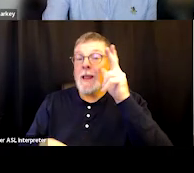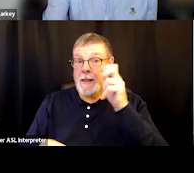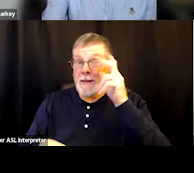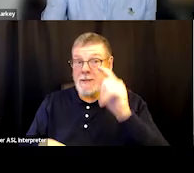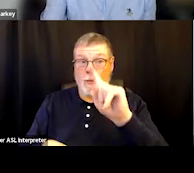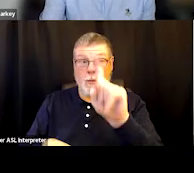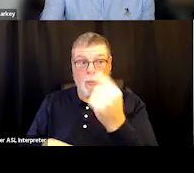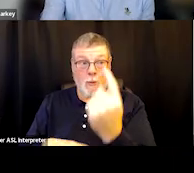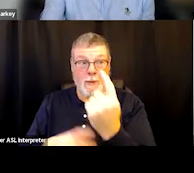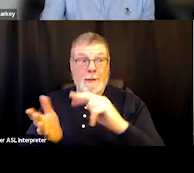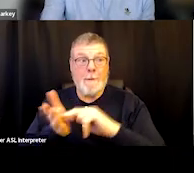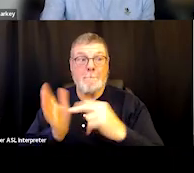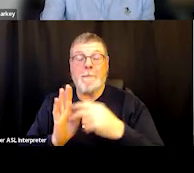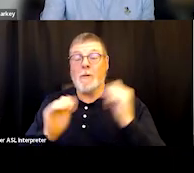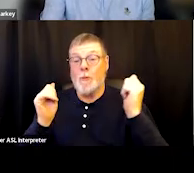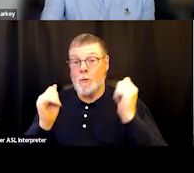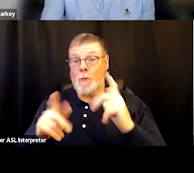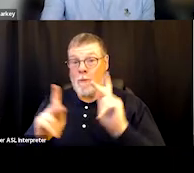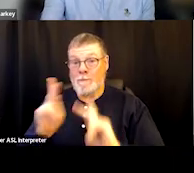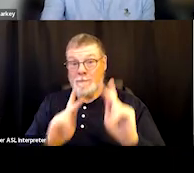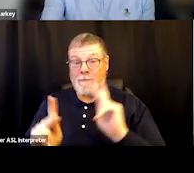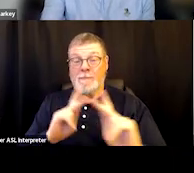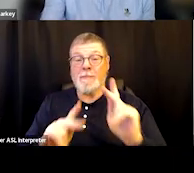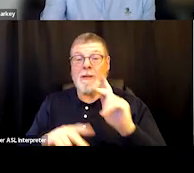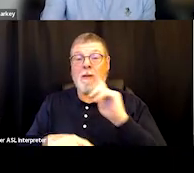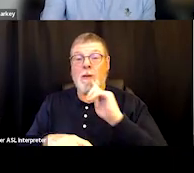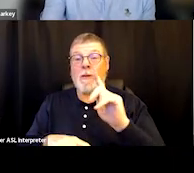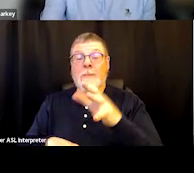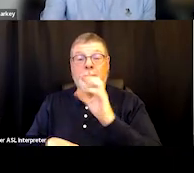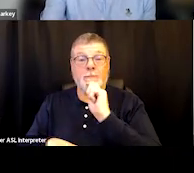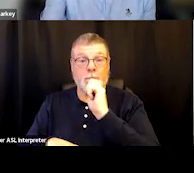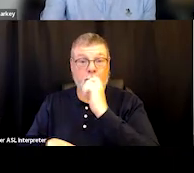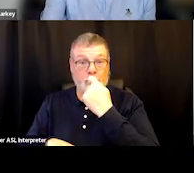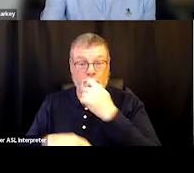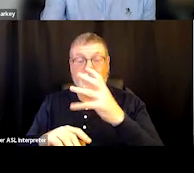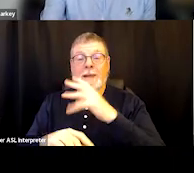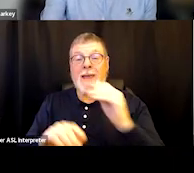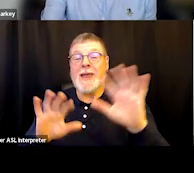That means all participant lines will be muted for the whole call, and the chat feature will be disabled.